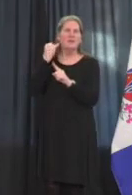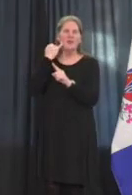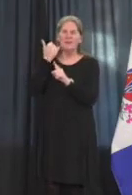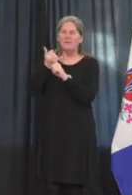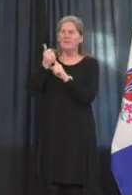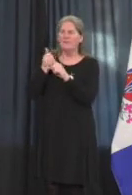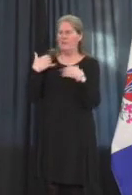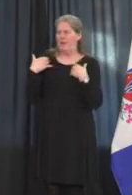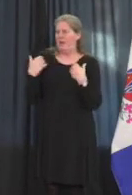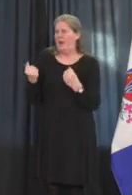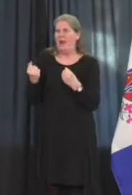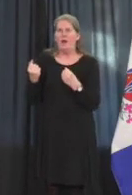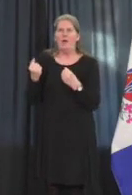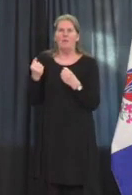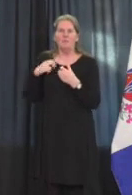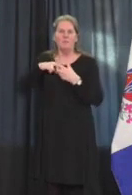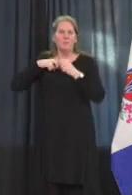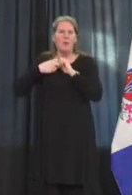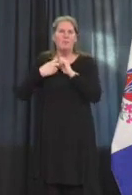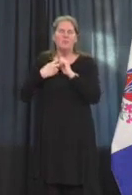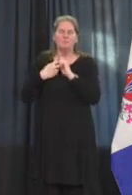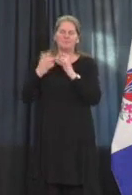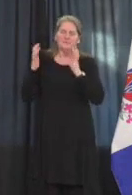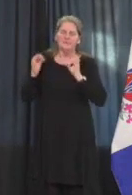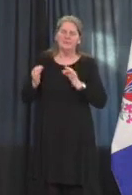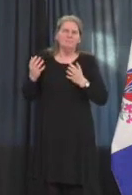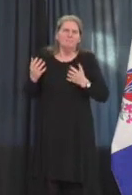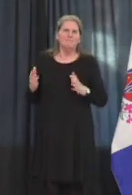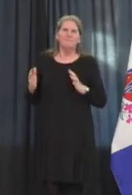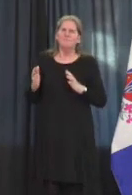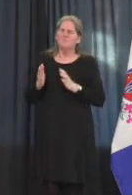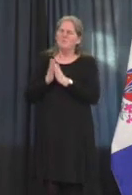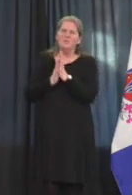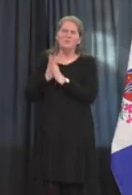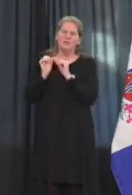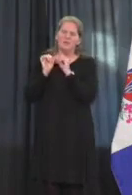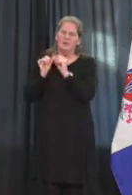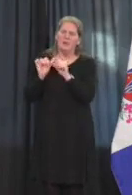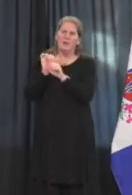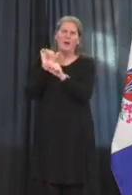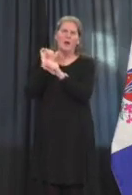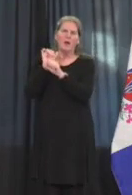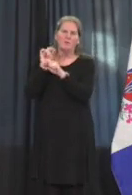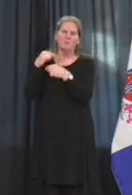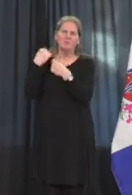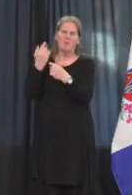HEALTH REASONS AND THEY'RE CHOOSING NOT TO CONTINUE WITH THE WORK THAT THEY HAVE IN FRONT OF THEM.